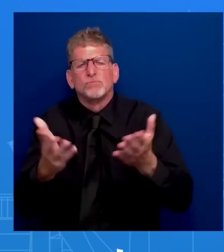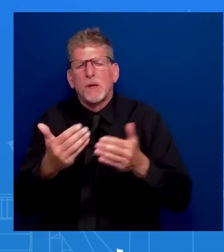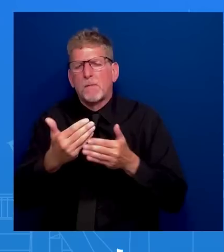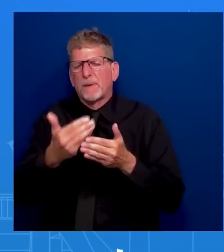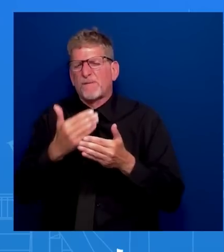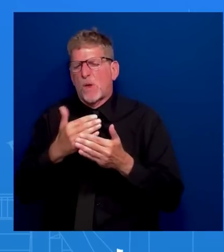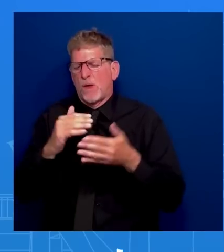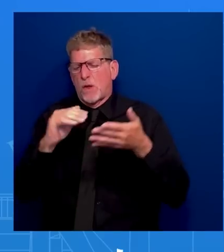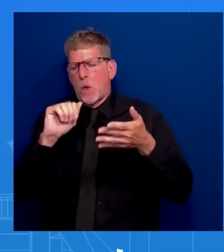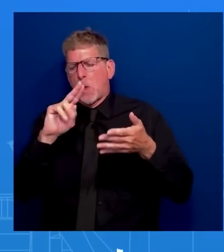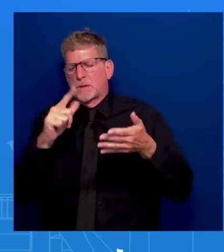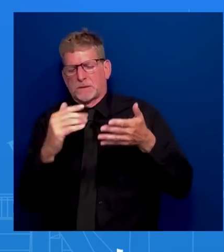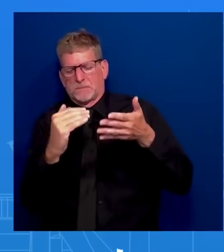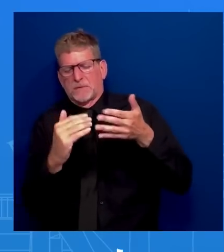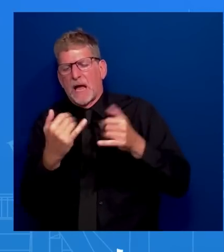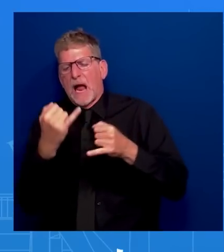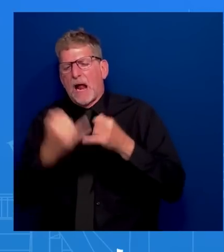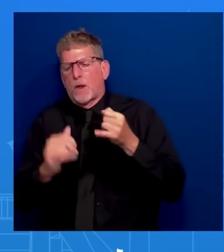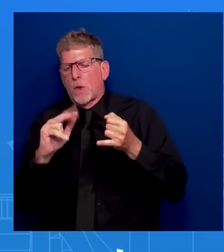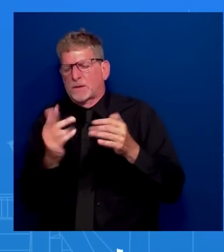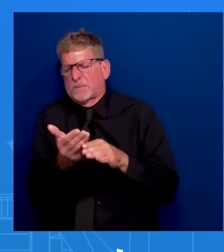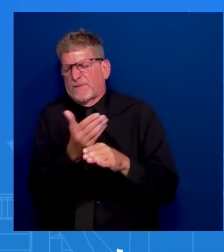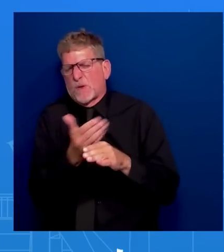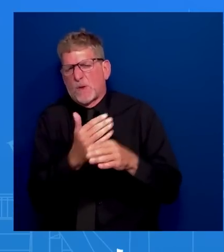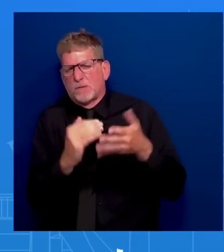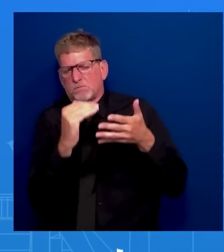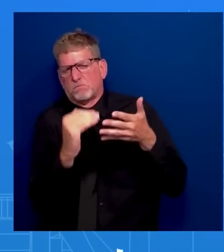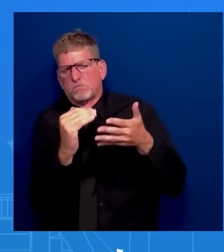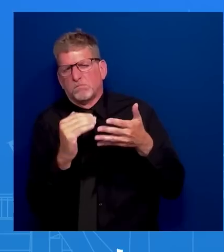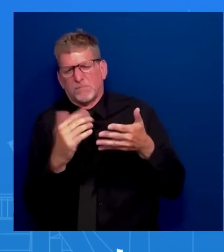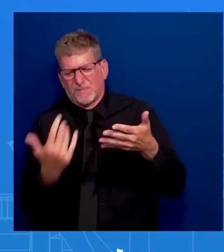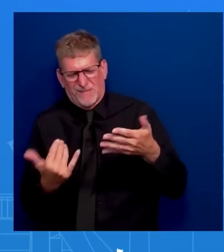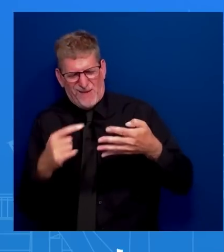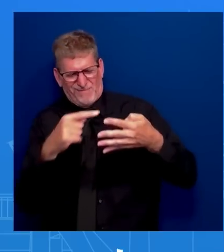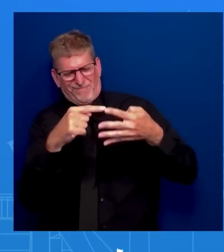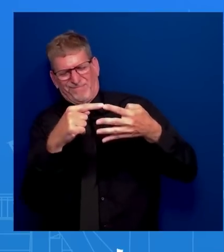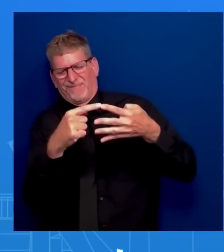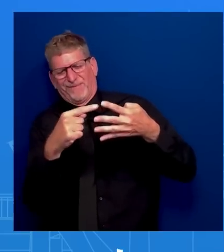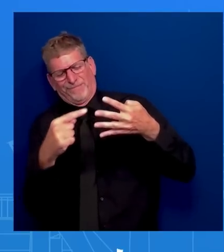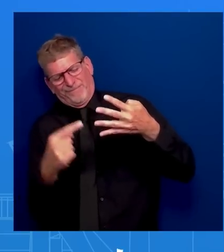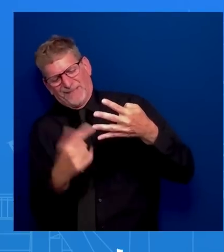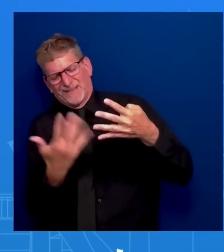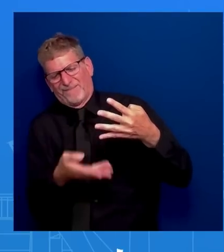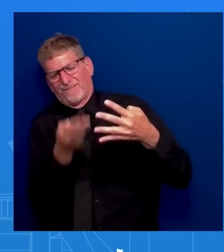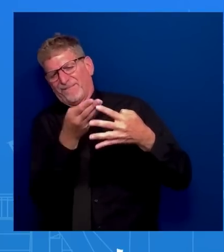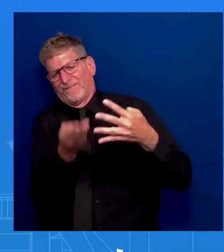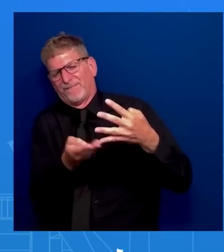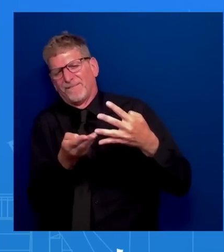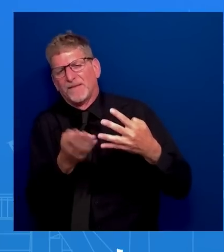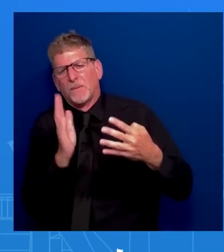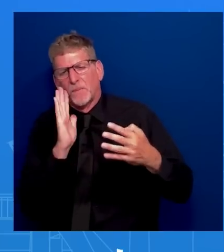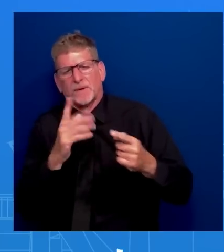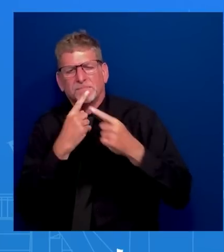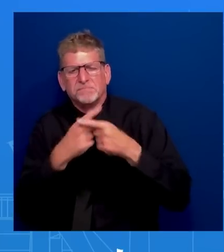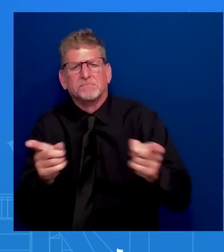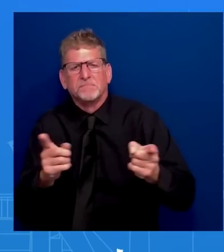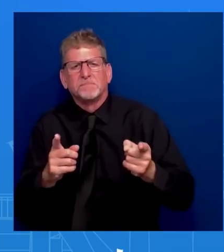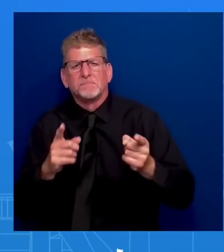to the borrowers that these -- >> Ms. Jean-Pierre: So -- The Press: -- three-month extensions are making it -- Ms. Jean-Pierre: -- I'll -- I'll say -- I'll say this -- The Press: -- very complicated -- Ms. Jean-Pierre: -- and we have been very clear on this: Like, the President understands